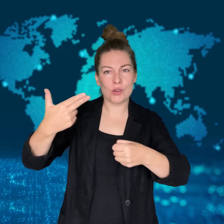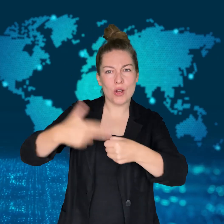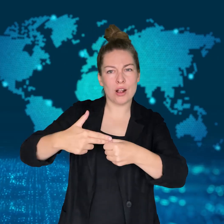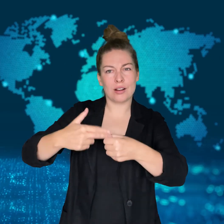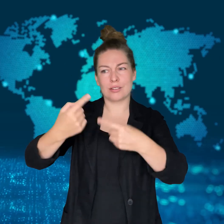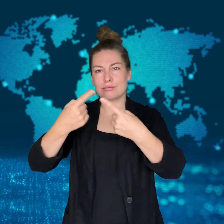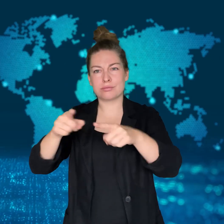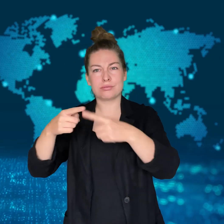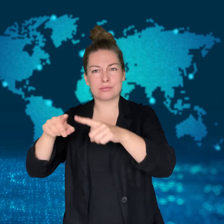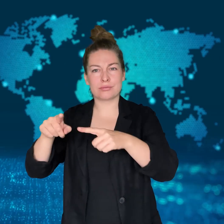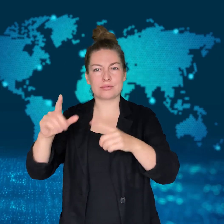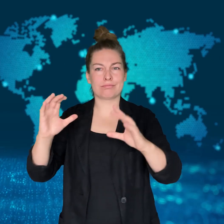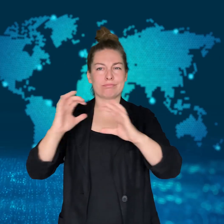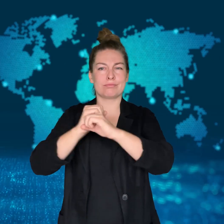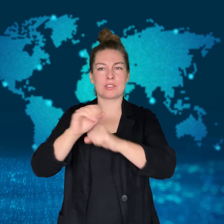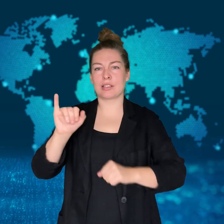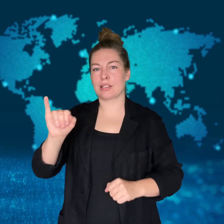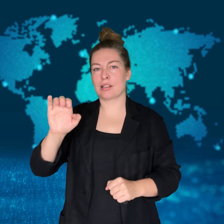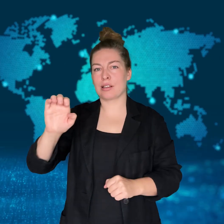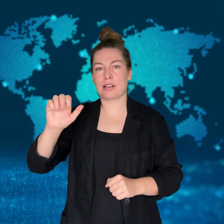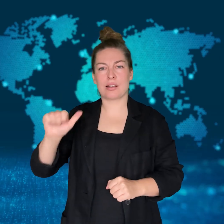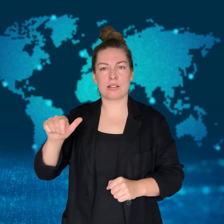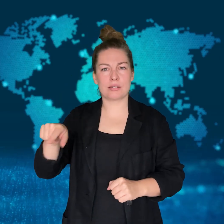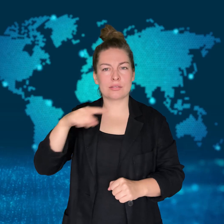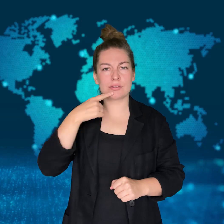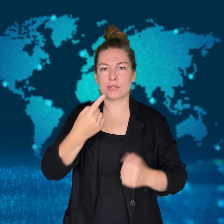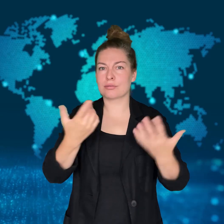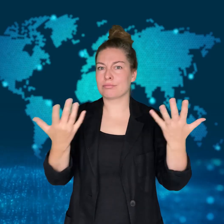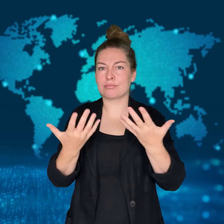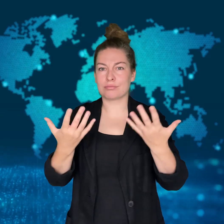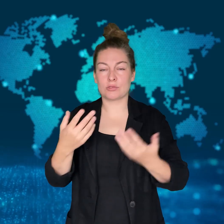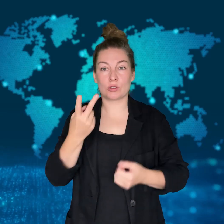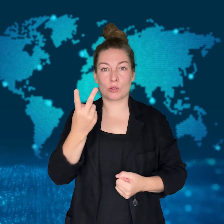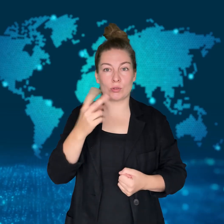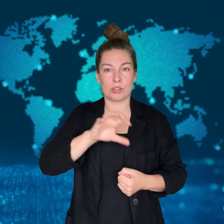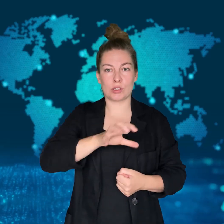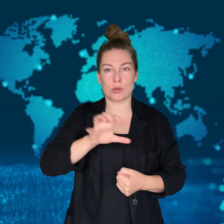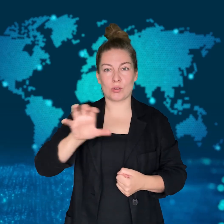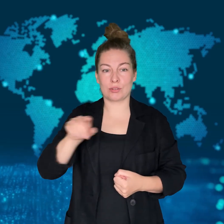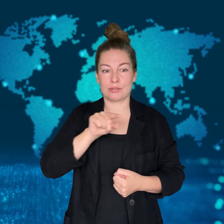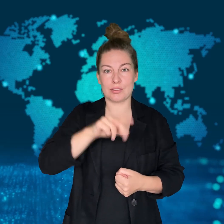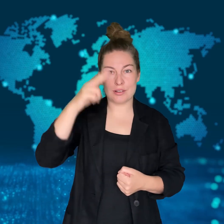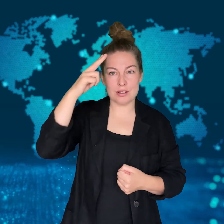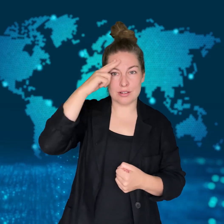a "significant supply shortfall" by the end of 2023 according to